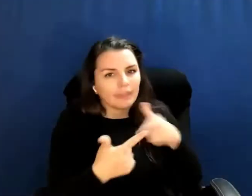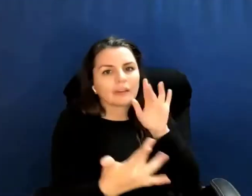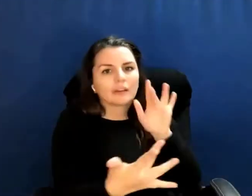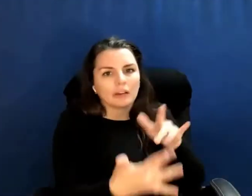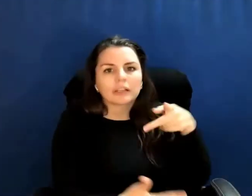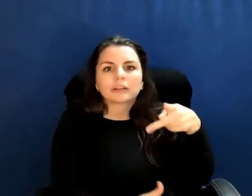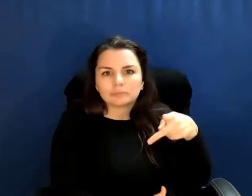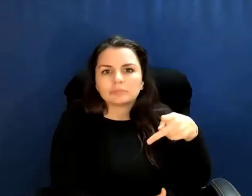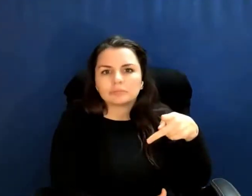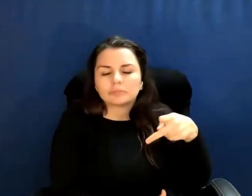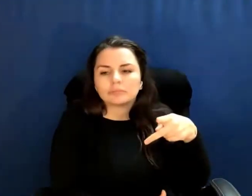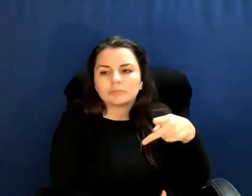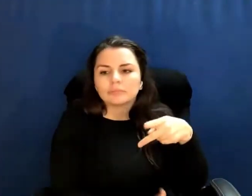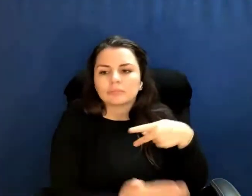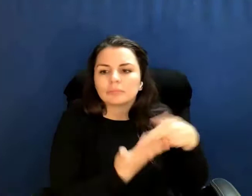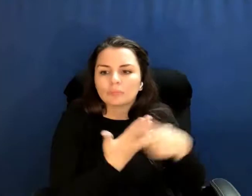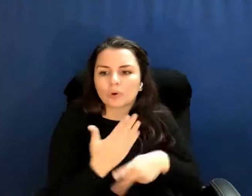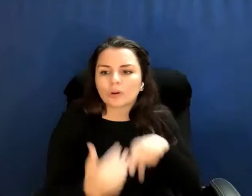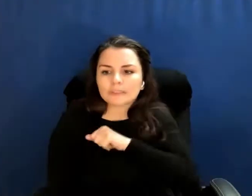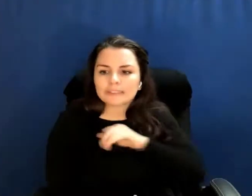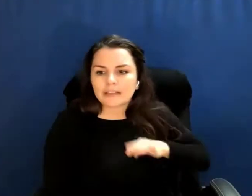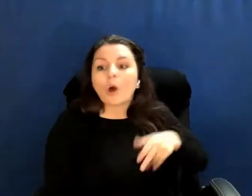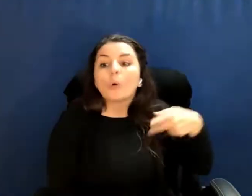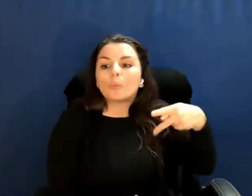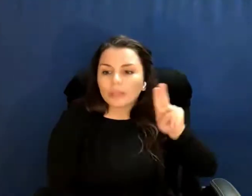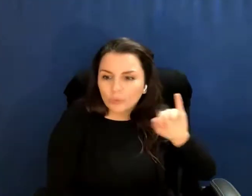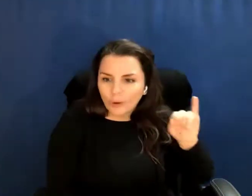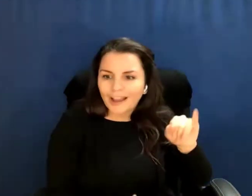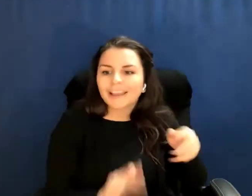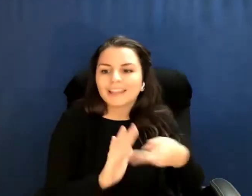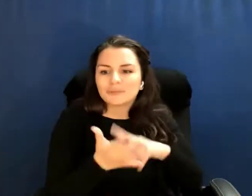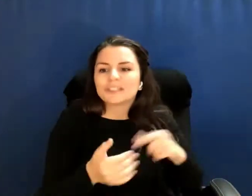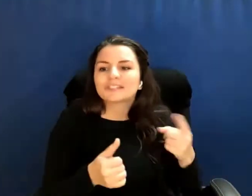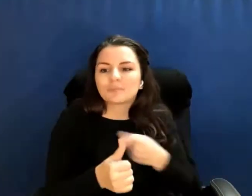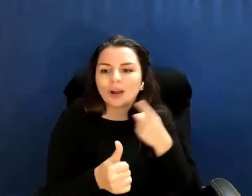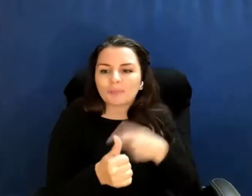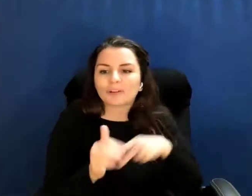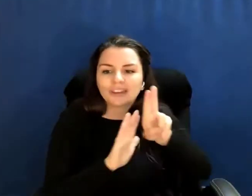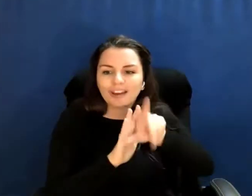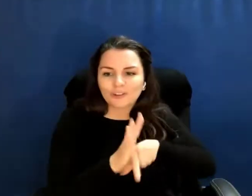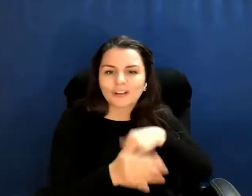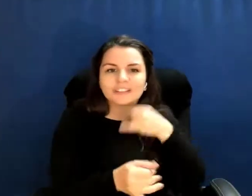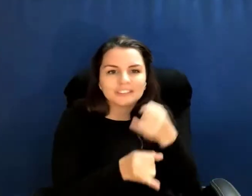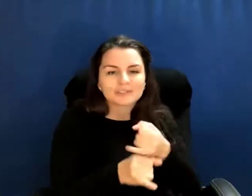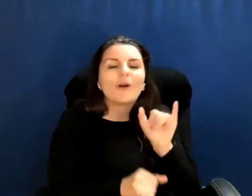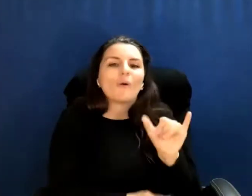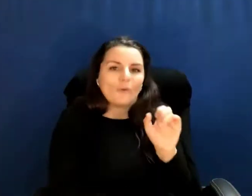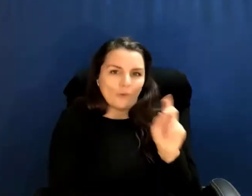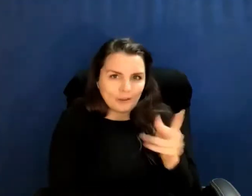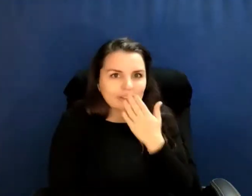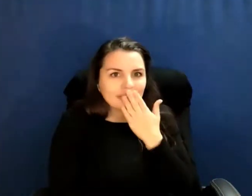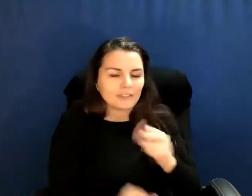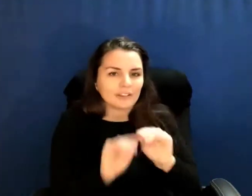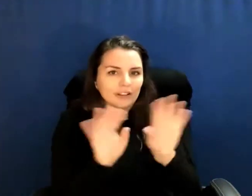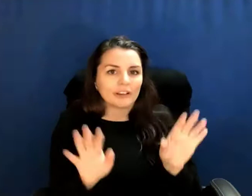Lisa Chadwick: Oh, primarily undergraduate institute. Okay. Sheri Cummins: There you go. All righty. Well, thank you, Lisa. This has been a very informative session.